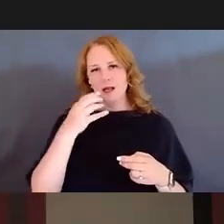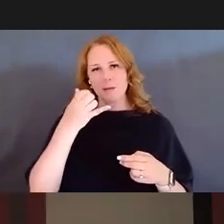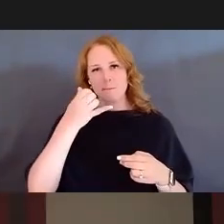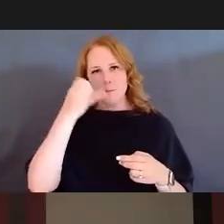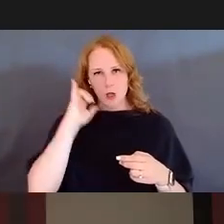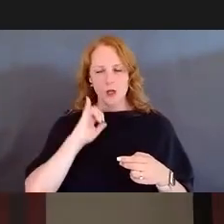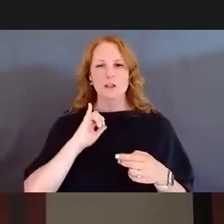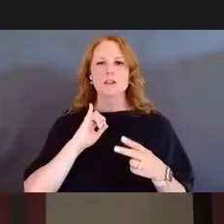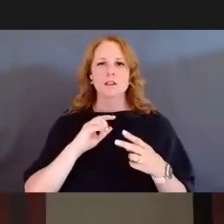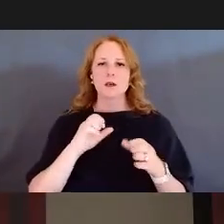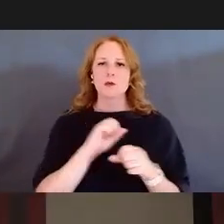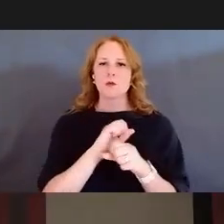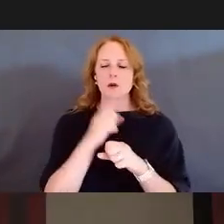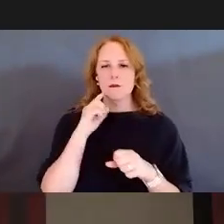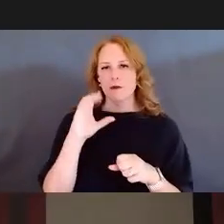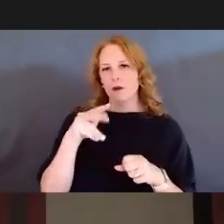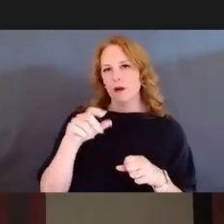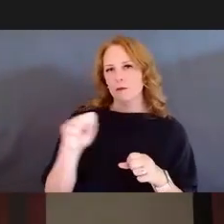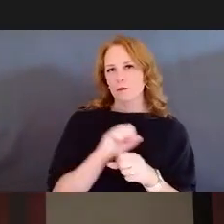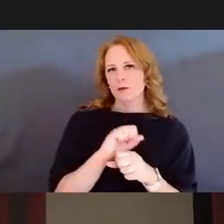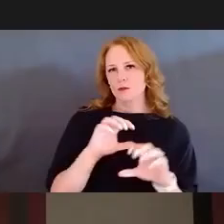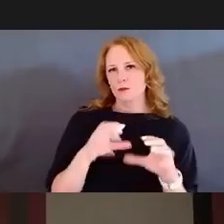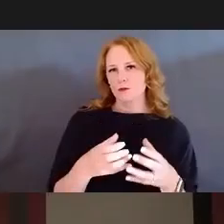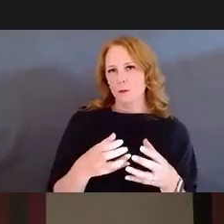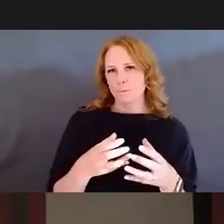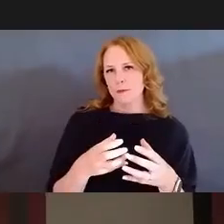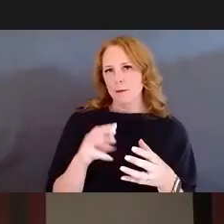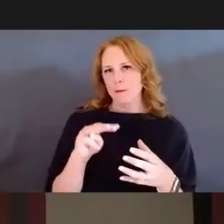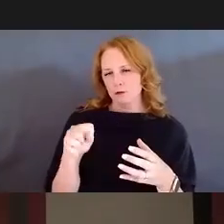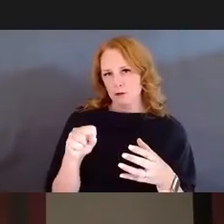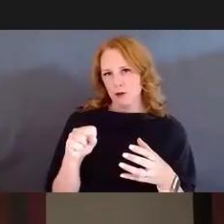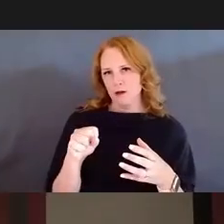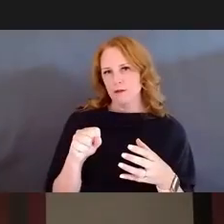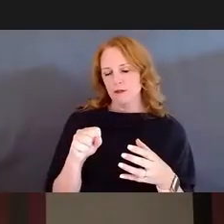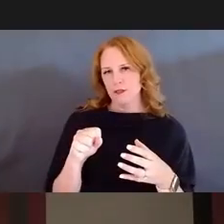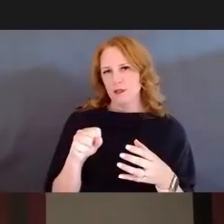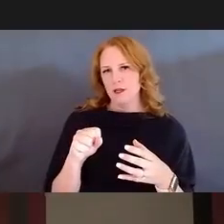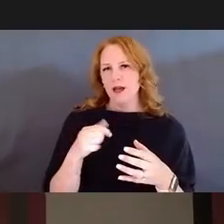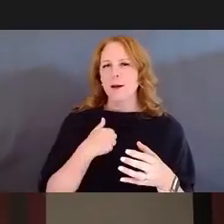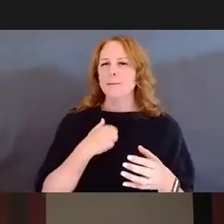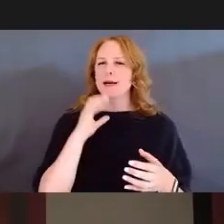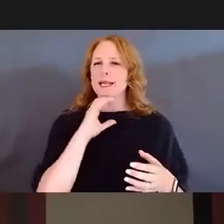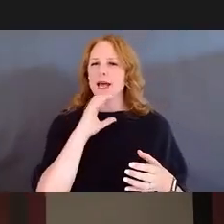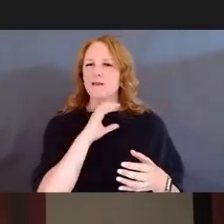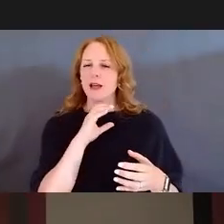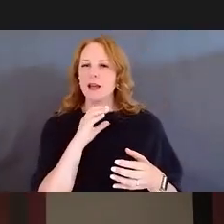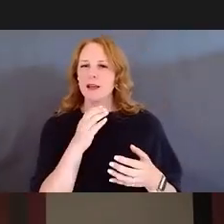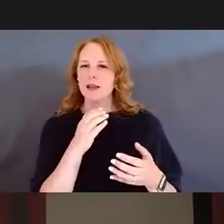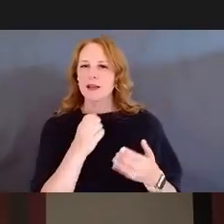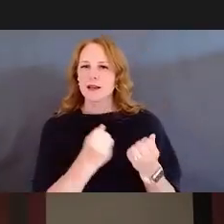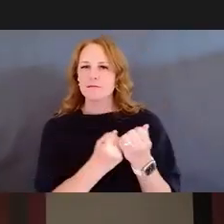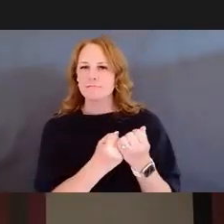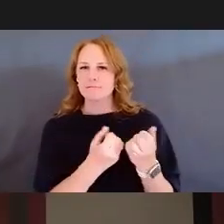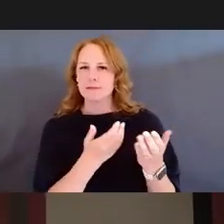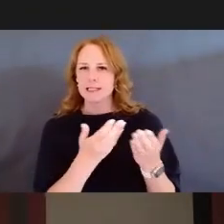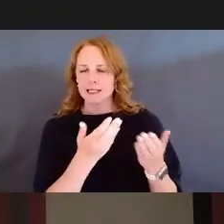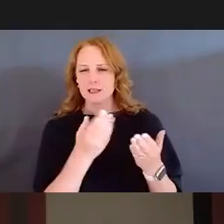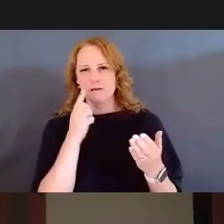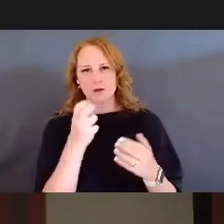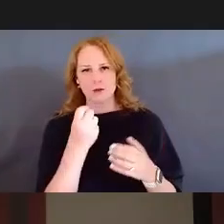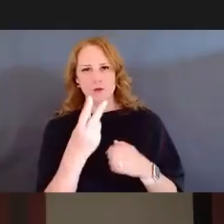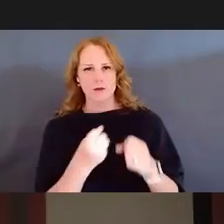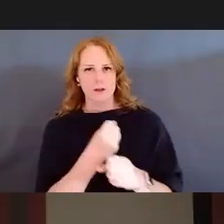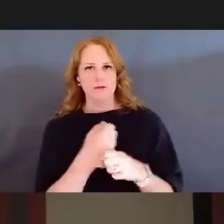have worked for Compass Group on Microsoft campus as a cafe attendant for 12 years.